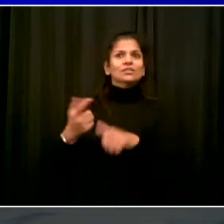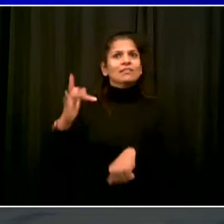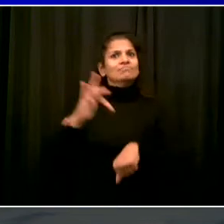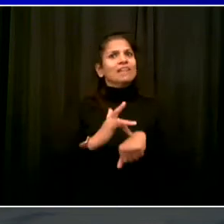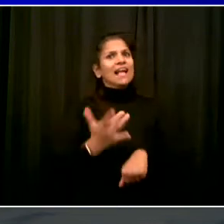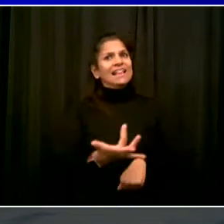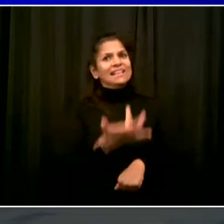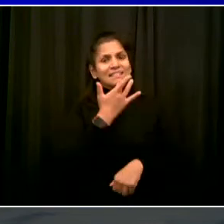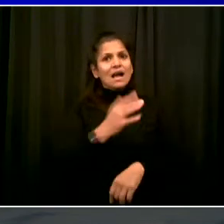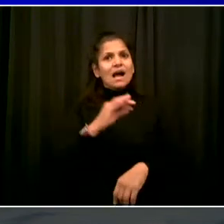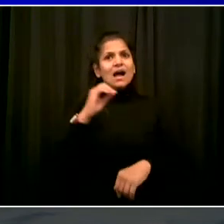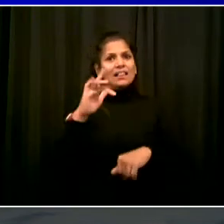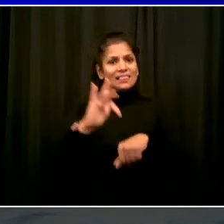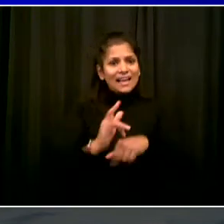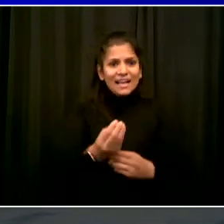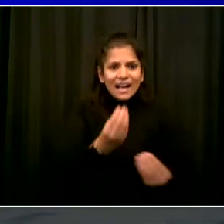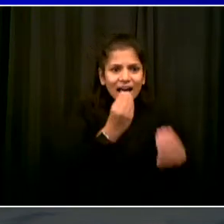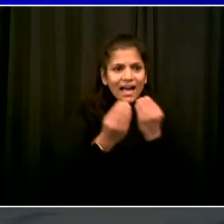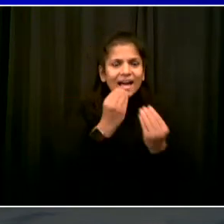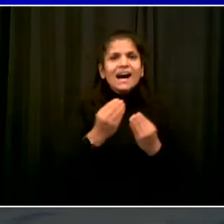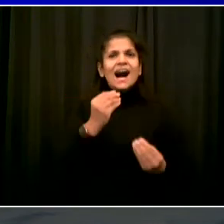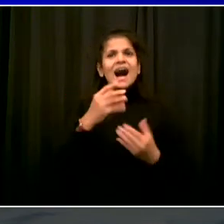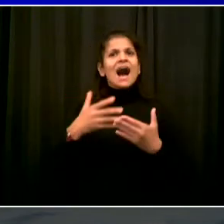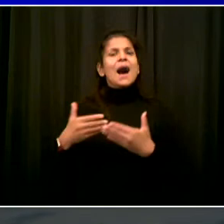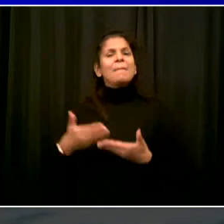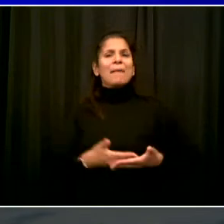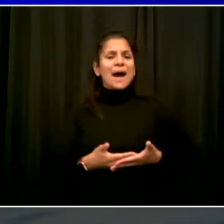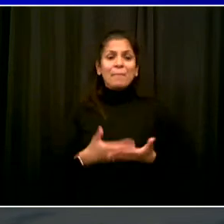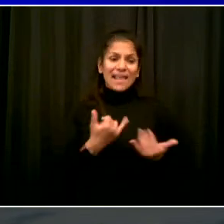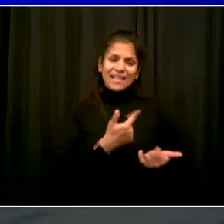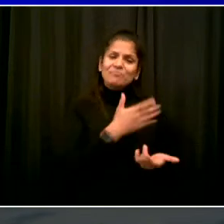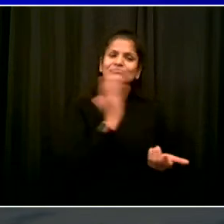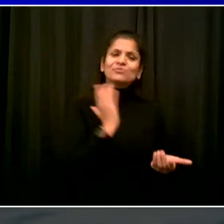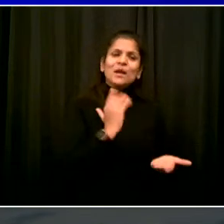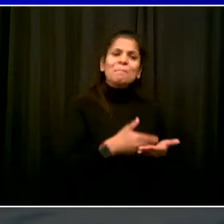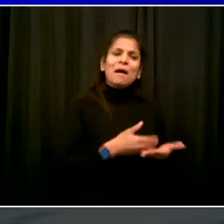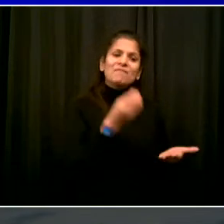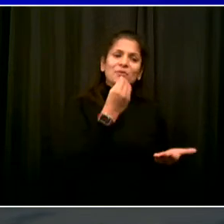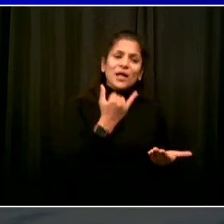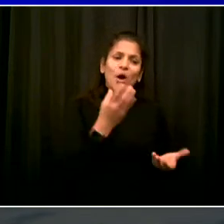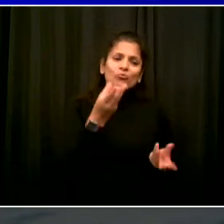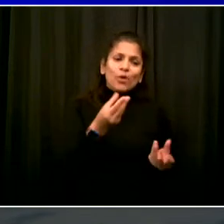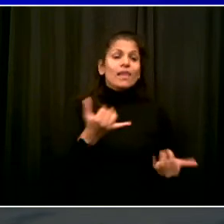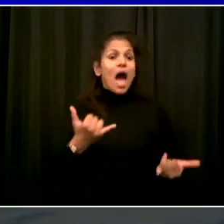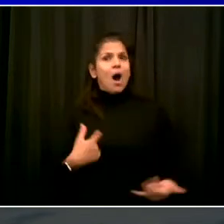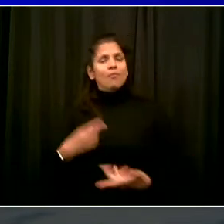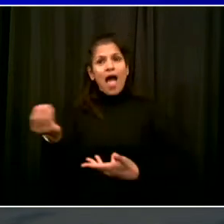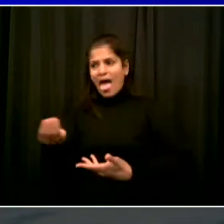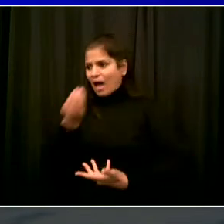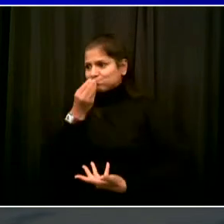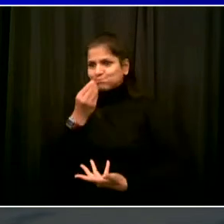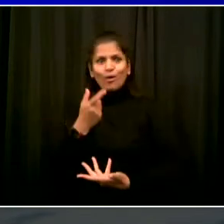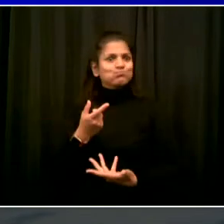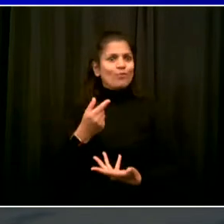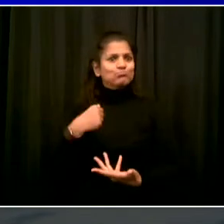FIRST SOLID FOOD WAS KOREAN SWEET POTATO. SHE IS A QUEENS BABY. SO I AM SAD THAT